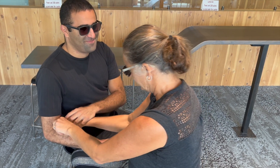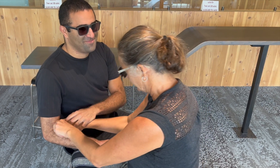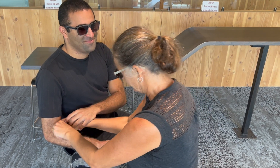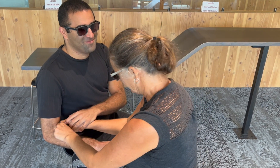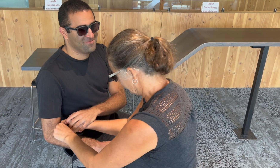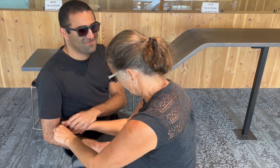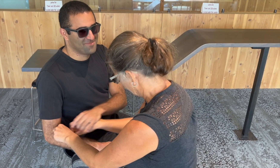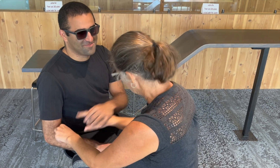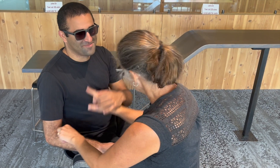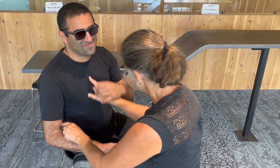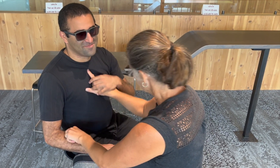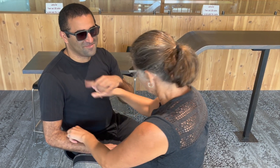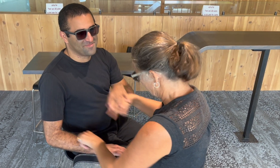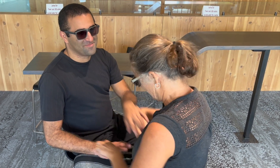each looking for a morsel.